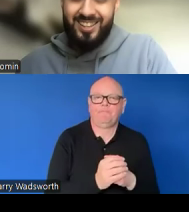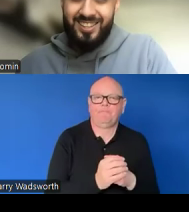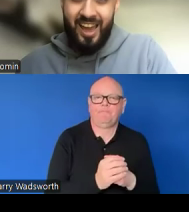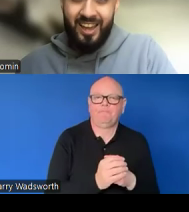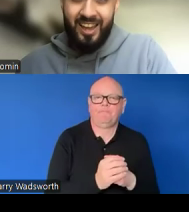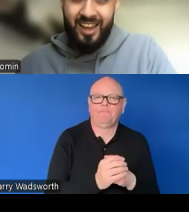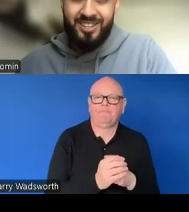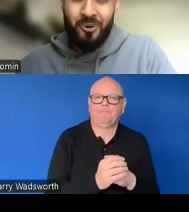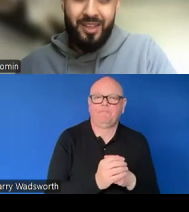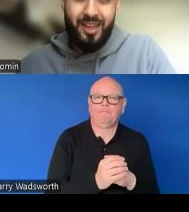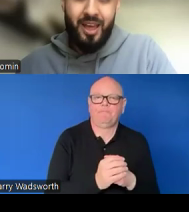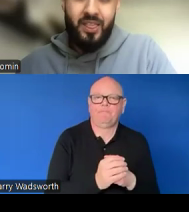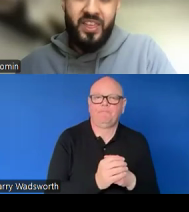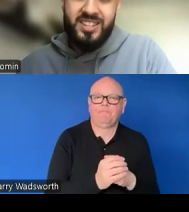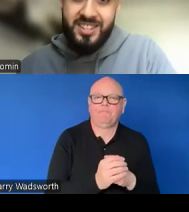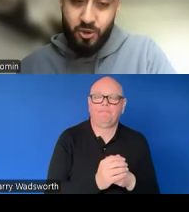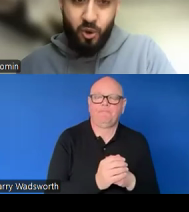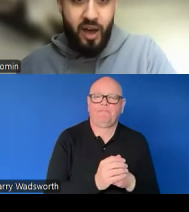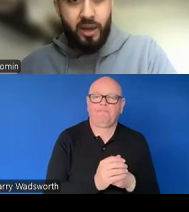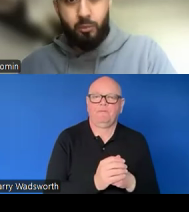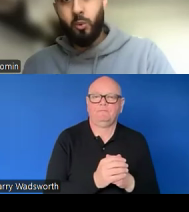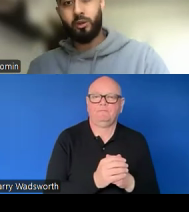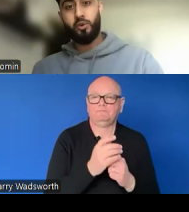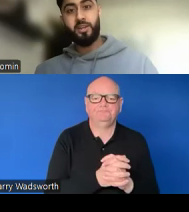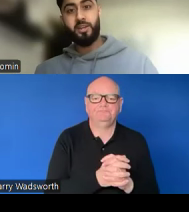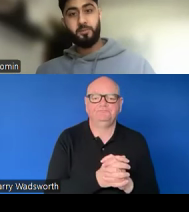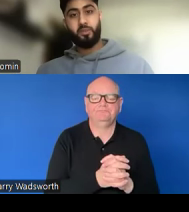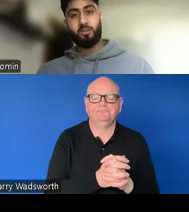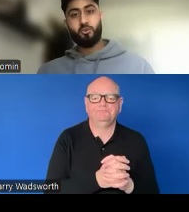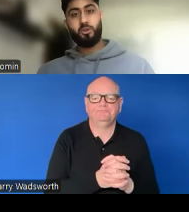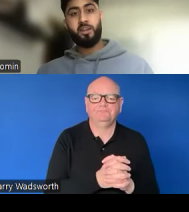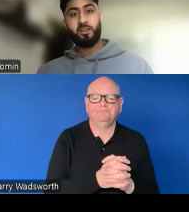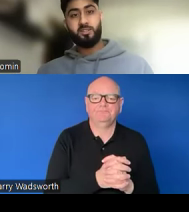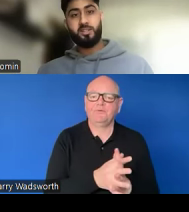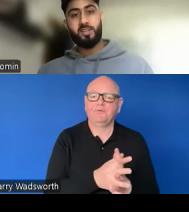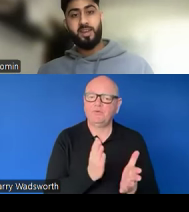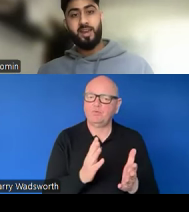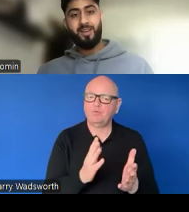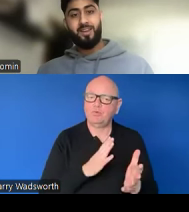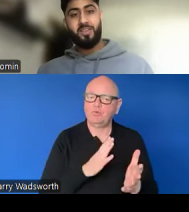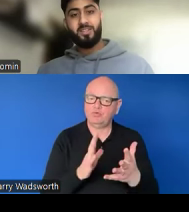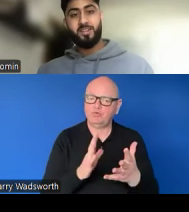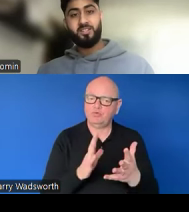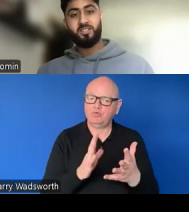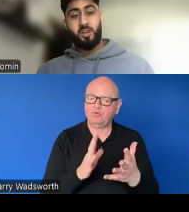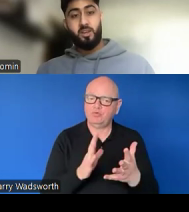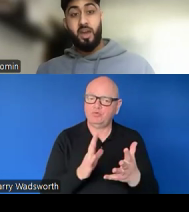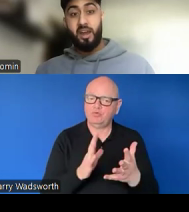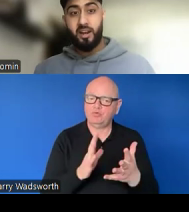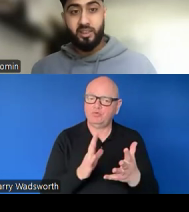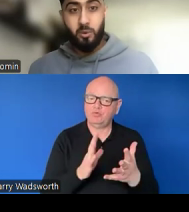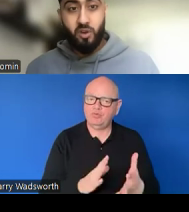Yes, this is the sort of ad we want to create. Like you can see here, this is the headline that we've got.